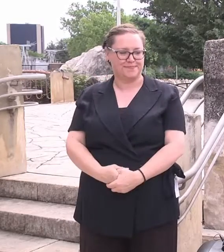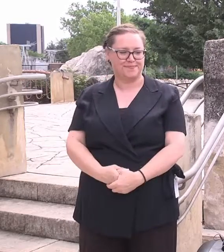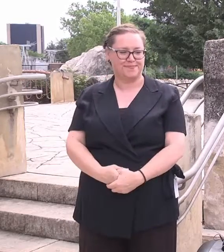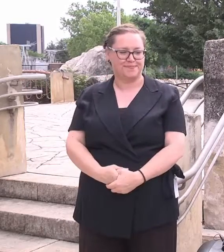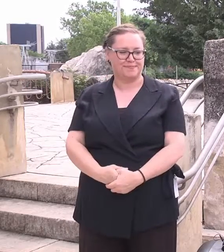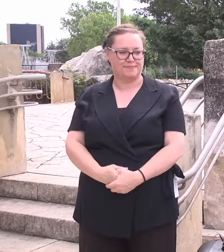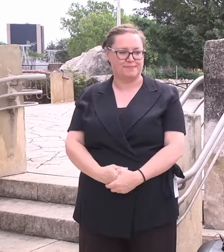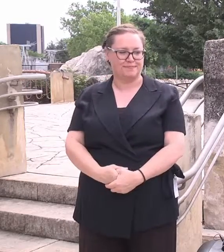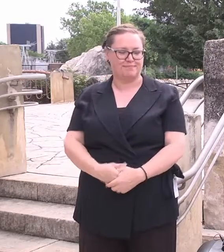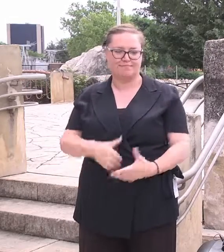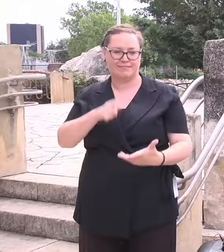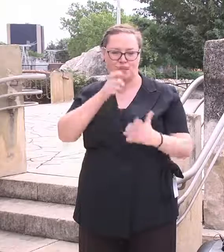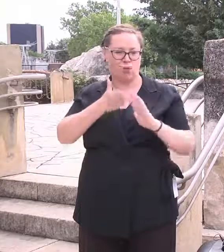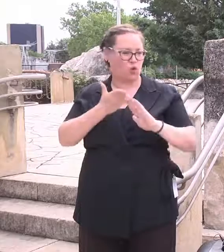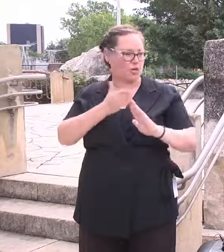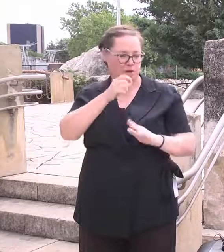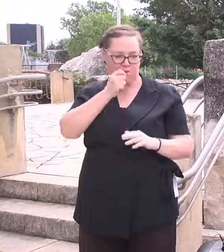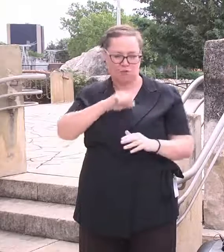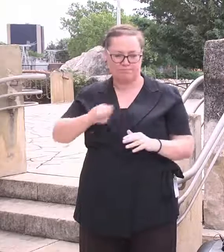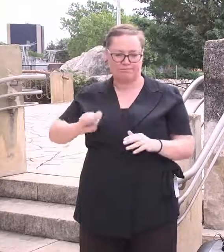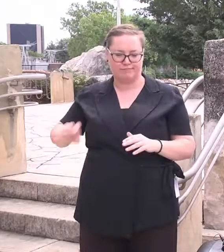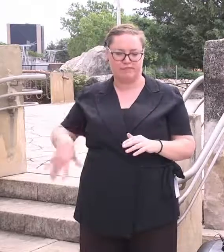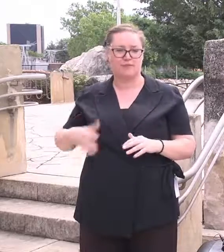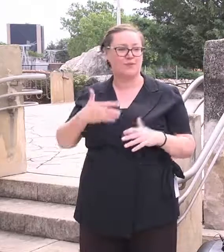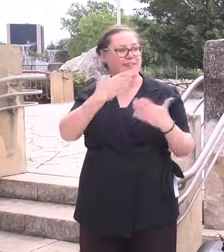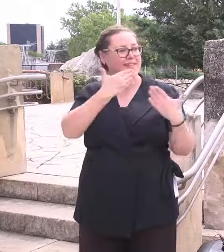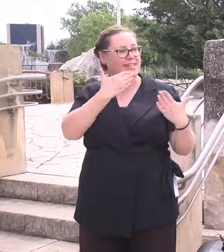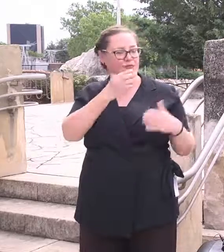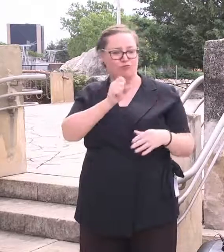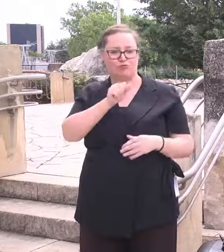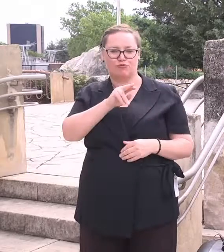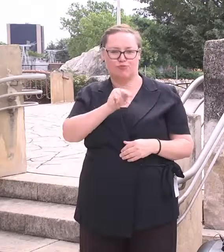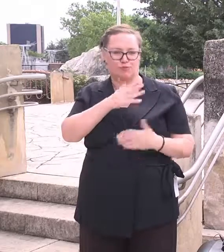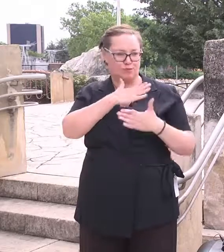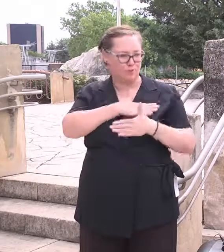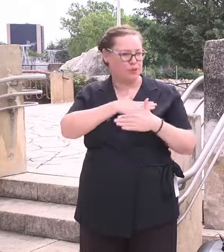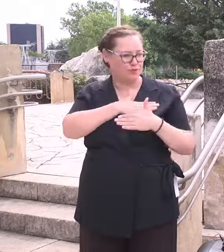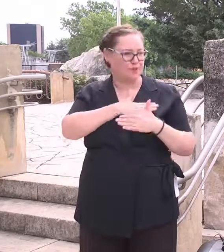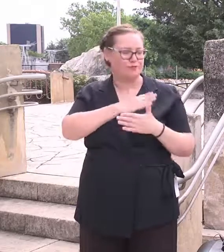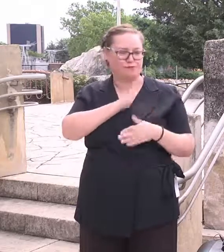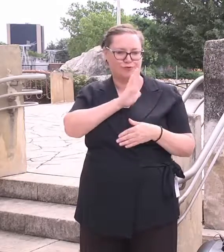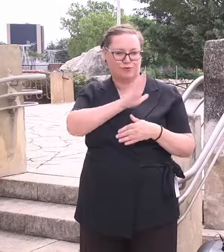I don't think it's working so uh thank you very much Sean really appreciate it and again